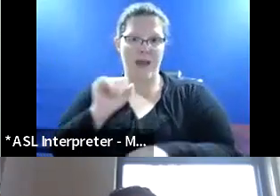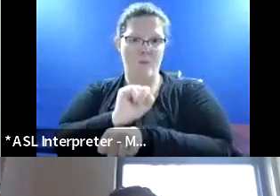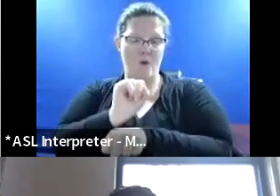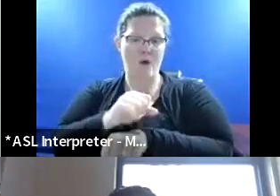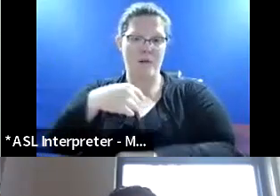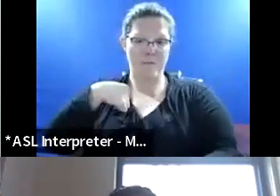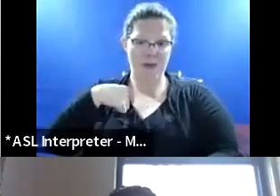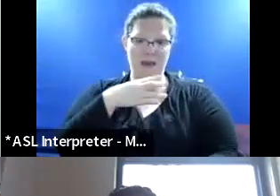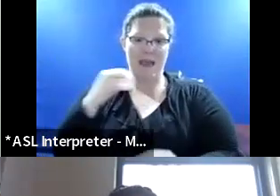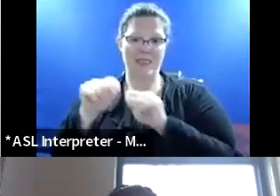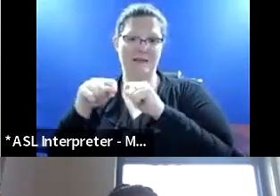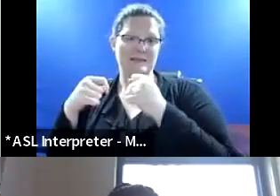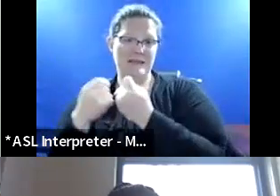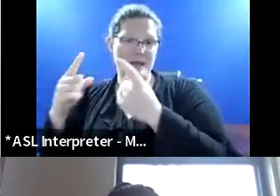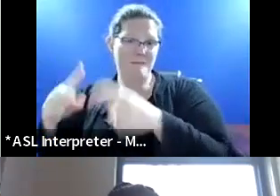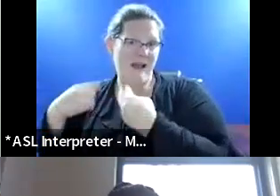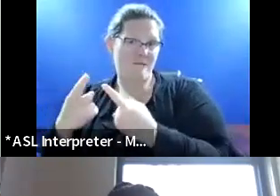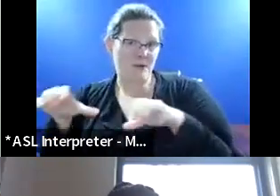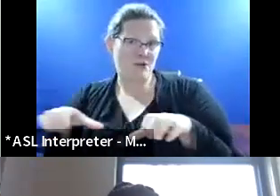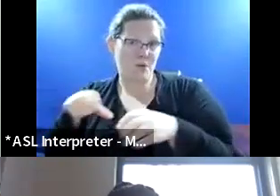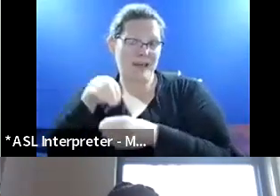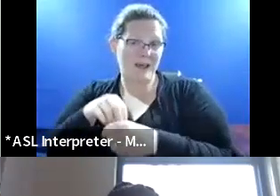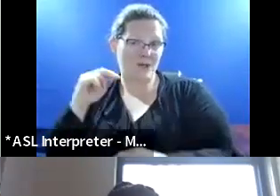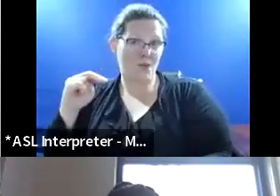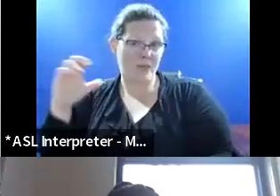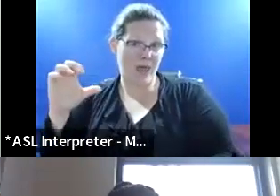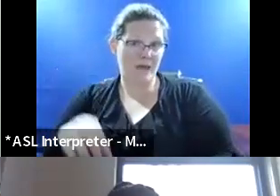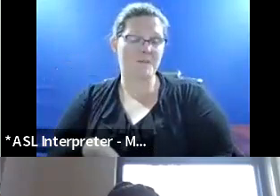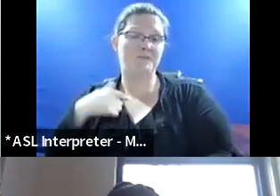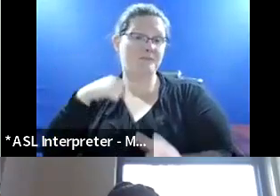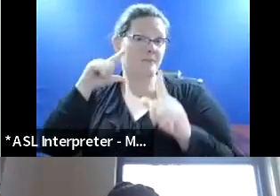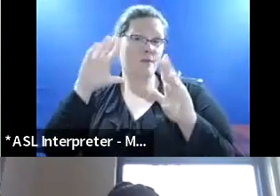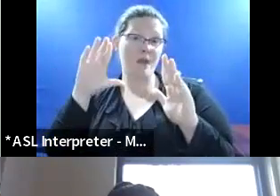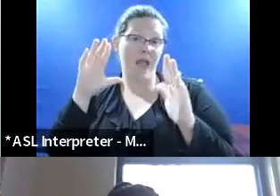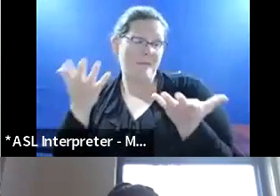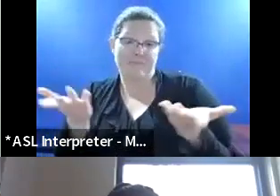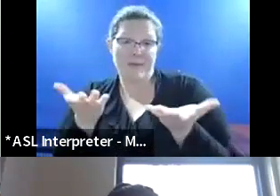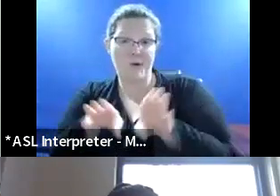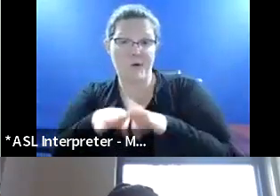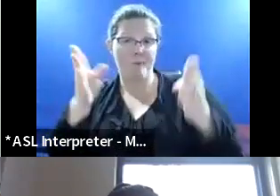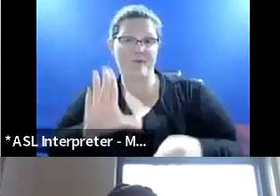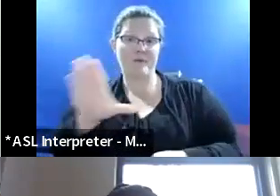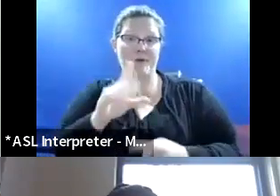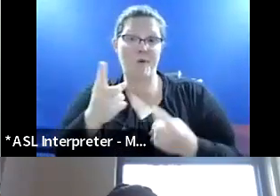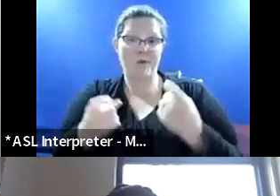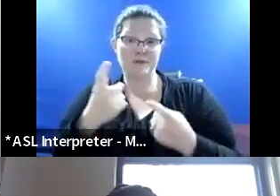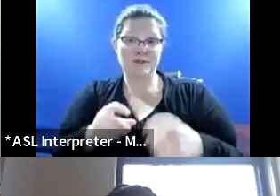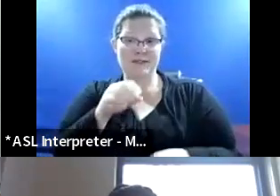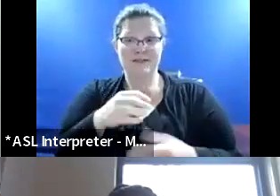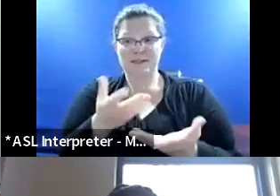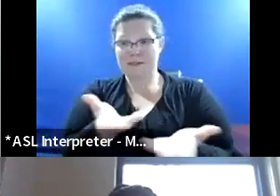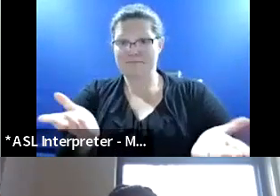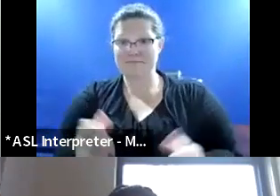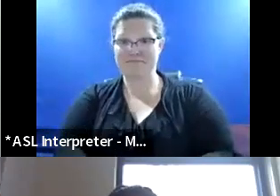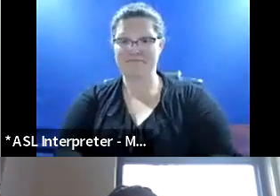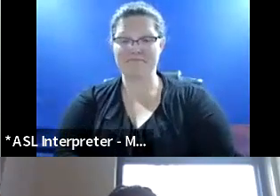MY AGENCY PAYS FOR THE TESTING AND NO MONEY COMES OUT-OF-POCKET FOR OBTAINING EDUCATION AND WE CONTINUE INDIVIDUALS TO ANY KIND OF RESOURCE THEY ARE LOOKING FOR. OBVIOUSLY, IT HAS TO BE LEGAL. WE'RE NOT TRYING TO LINK TO MALICIOUS ACTIVITY BUT WE HAVE HELPED INDIVIDUALS FIND HOUSING AND WE LINK INDIVIDUALS TO LLC COMPANIES AND EMPLOYMENT AND RIGHT NOW THE PROGRAM IS SUCCESSFUL.